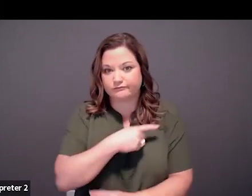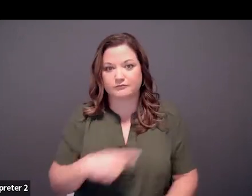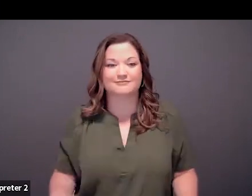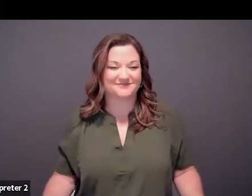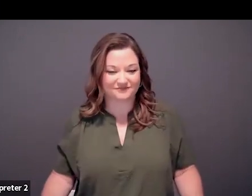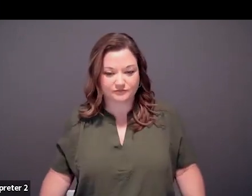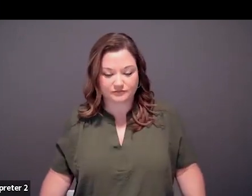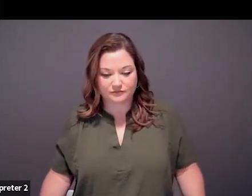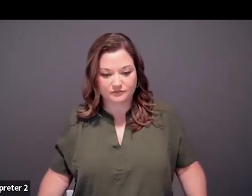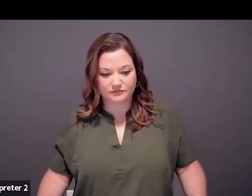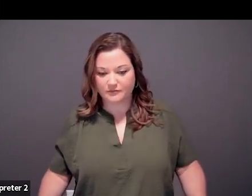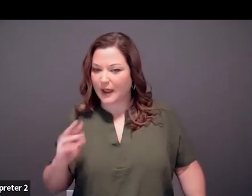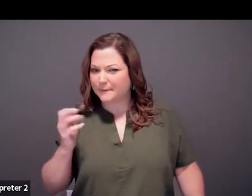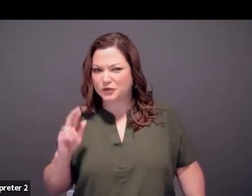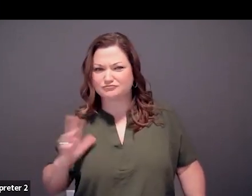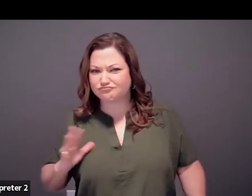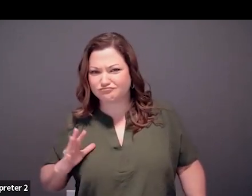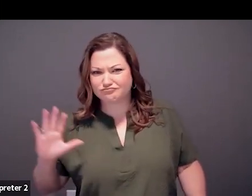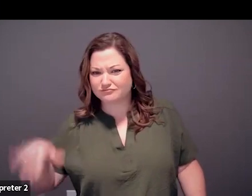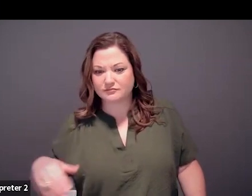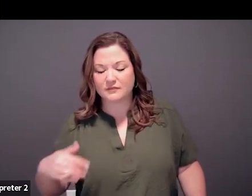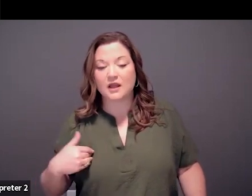No, that's totally fine. I was just going to switch topics a little bit.